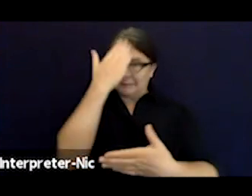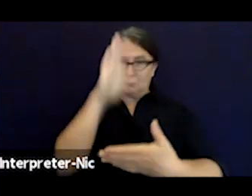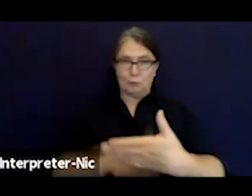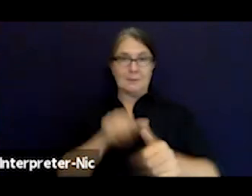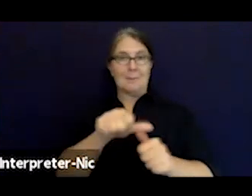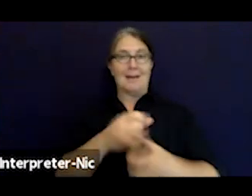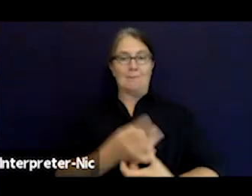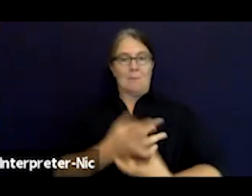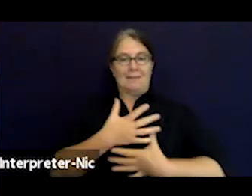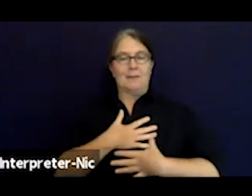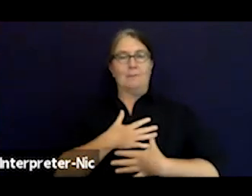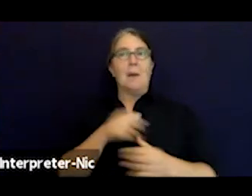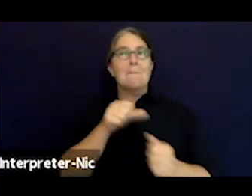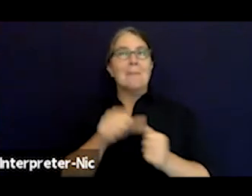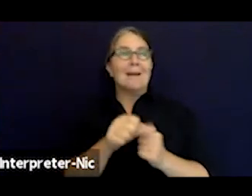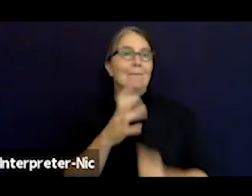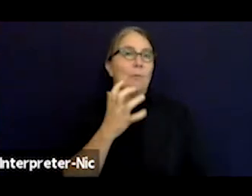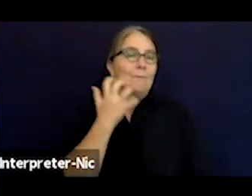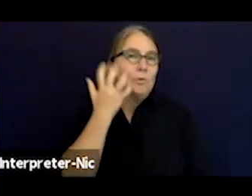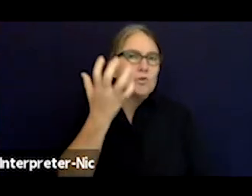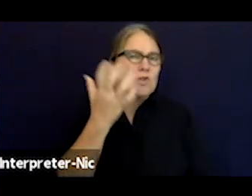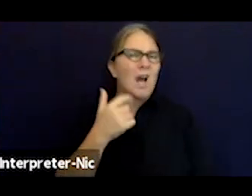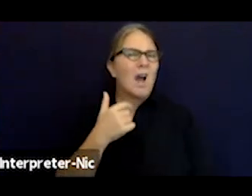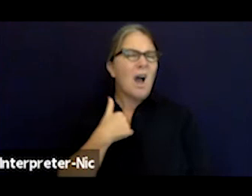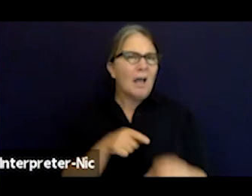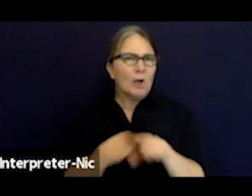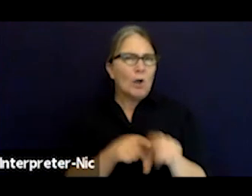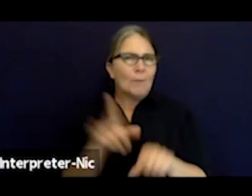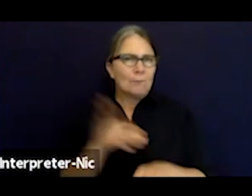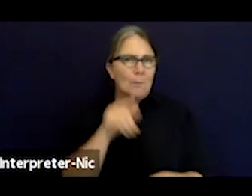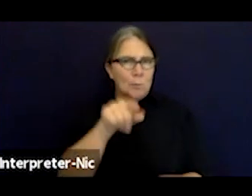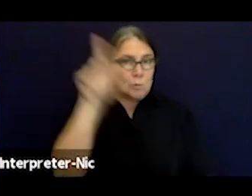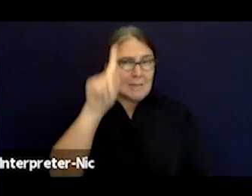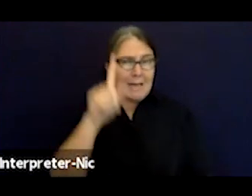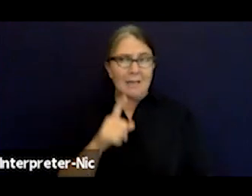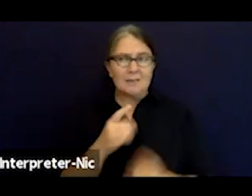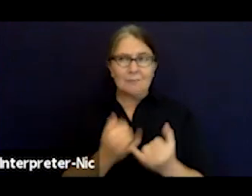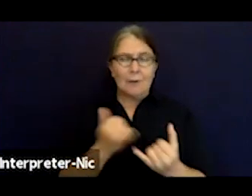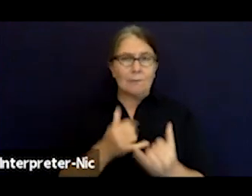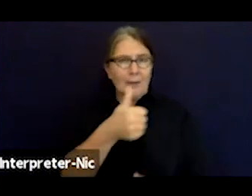I will take away how kind and inspiring it is to talk about matters in this way.